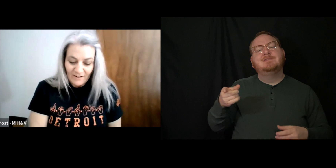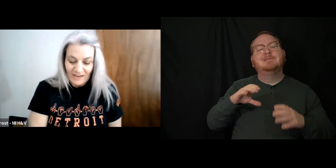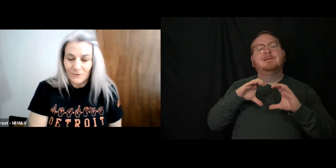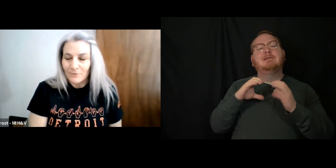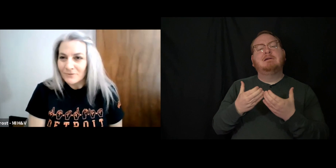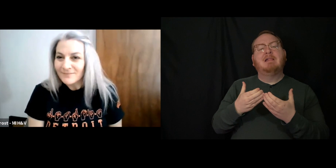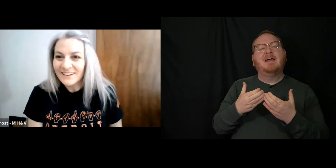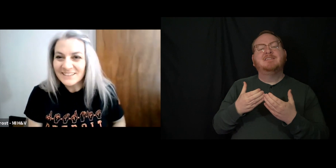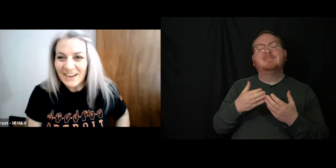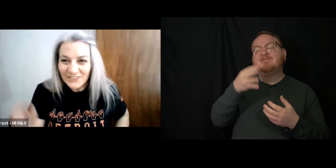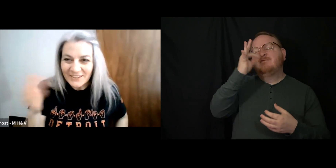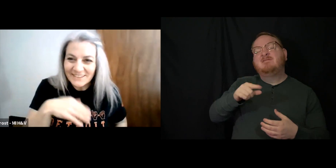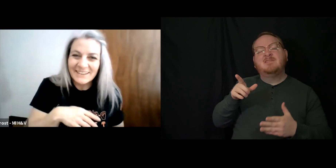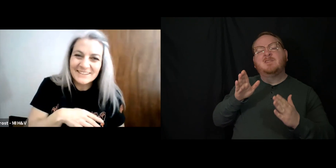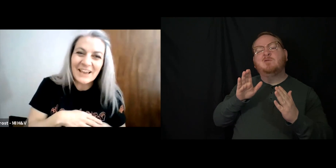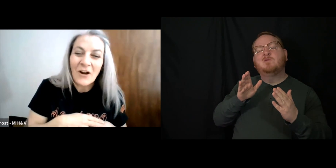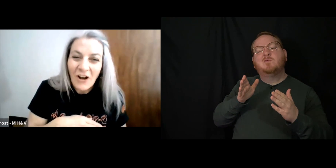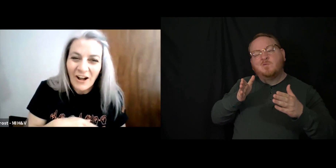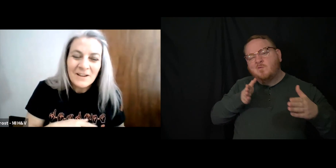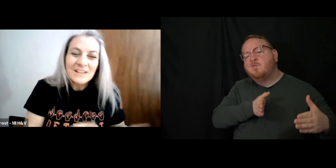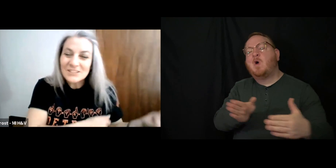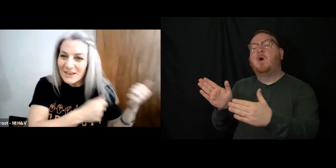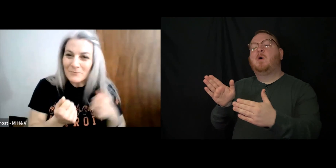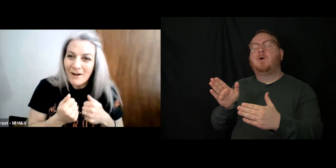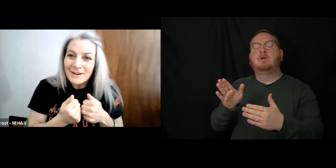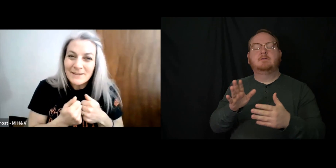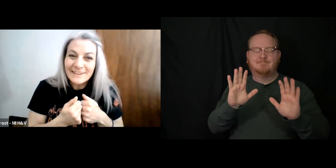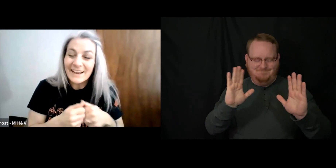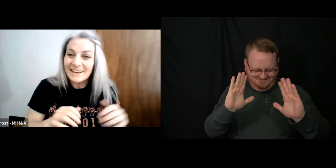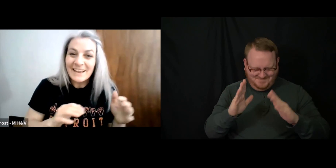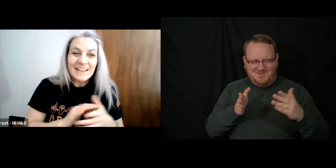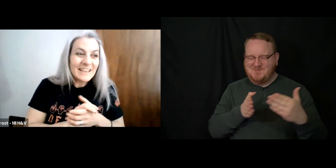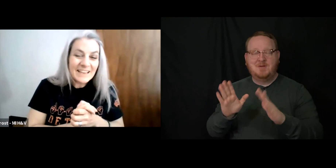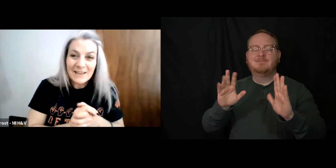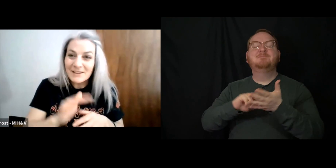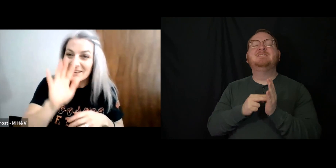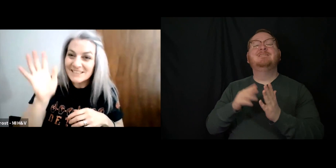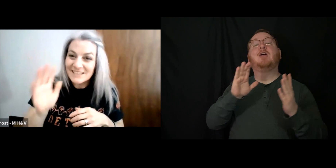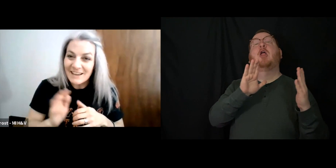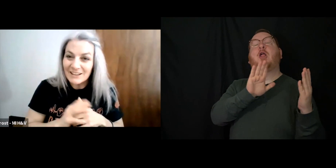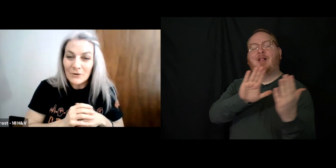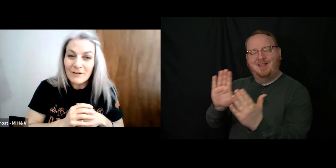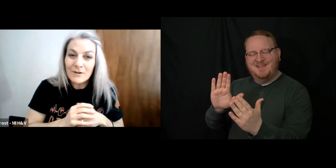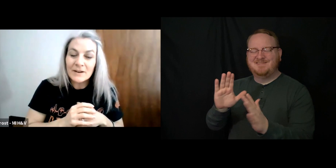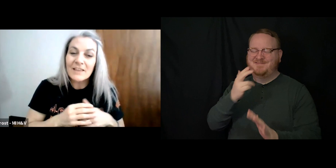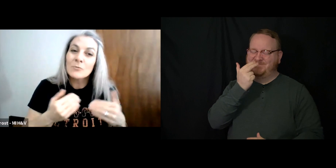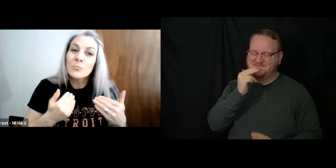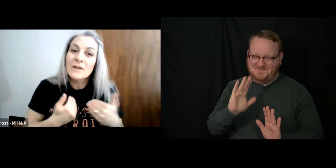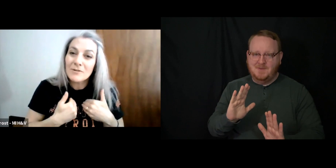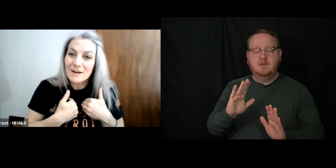or down the road? - down the hall. So they brought him in and he came in and he said "hello" to everybody and then we were